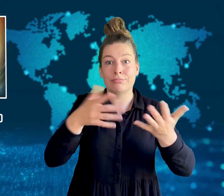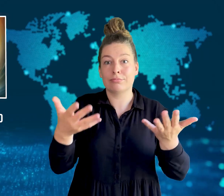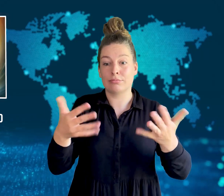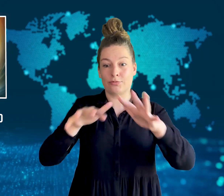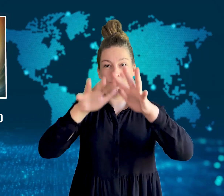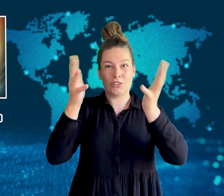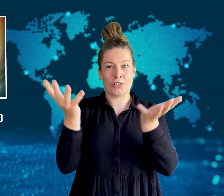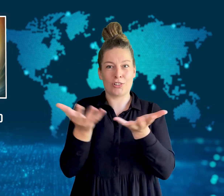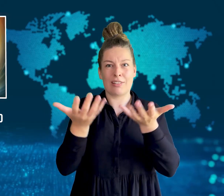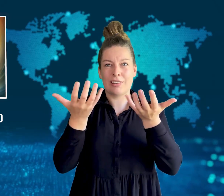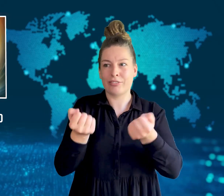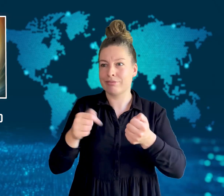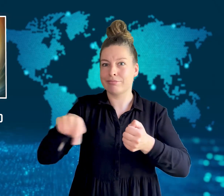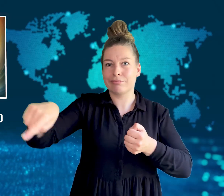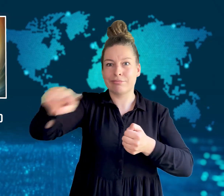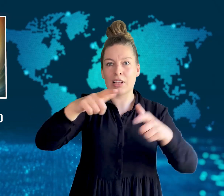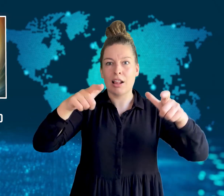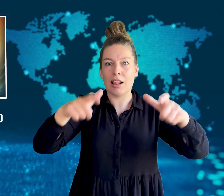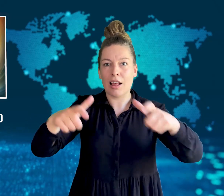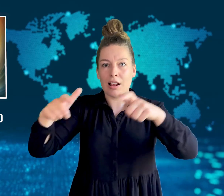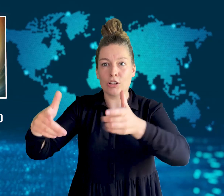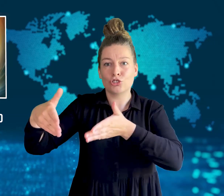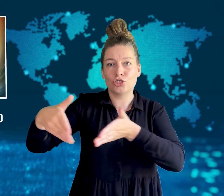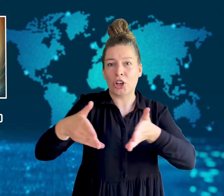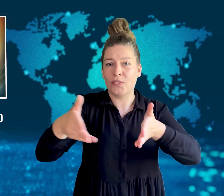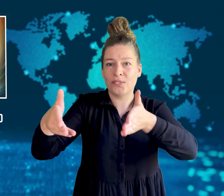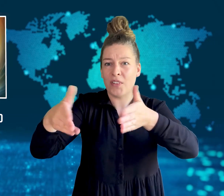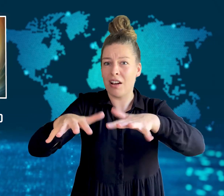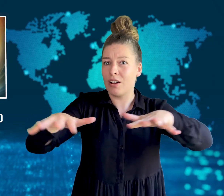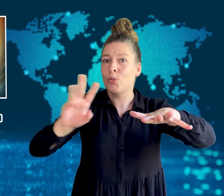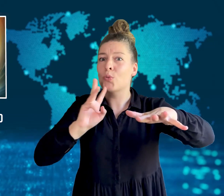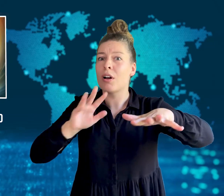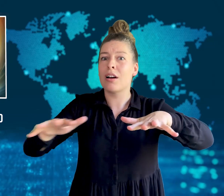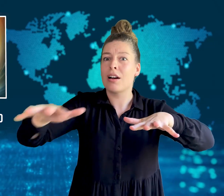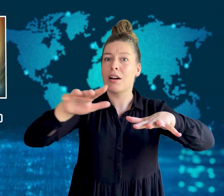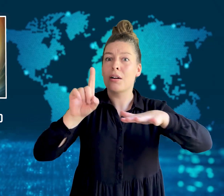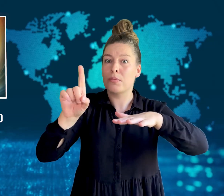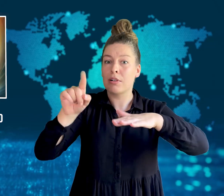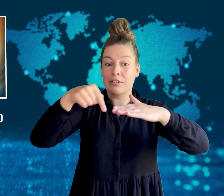the Earth's dense and hot core.